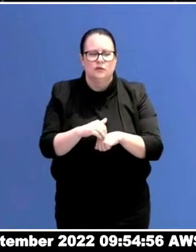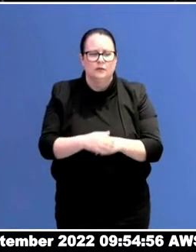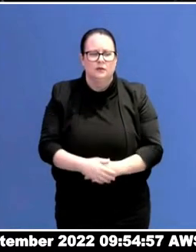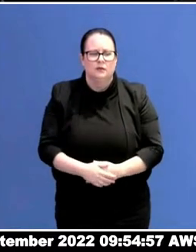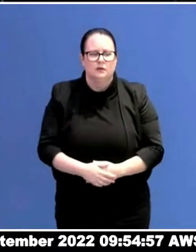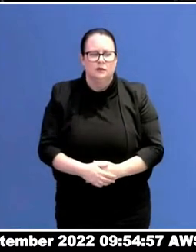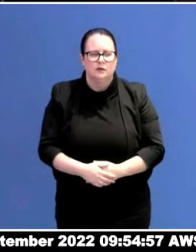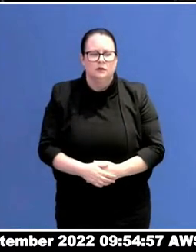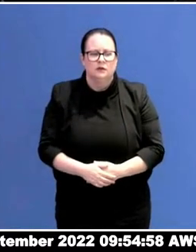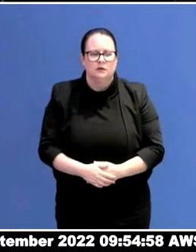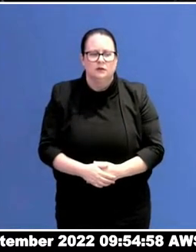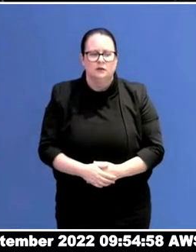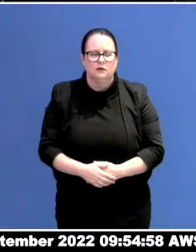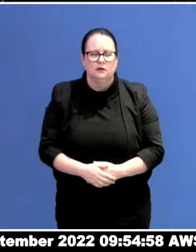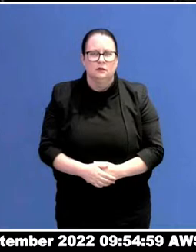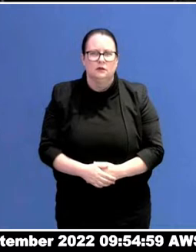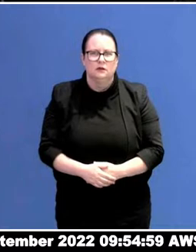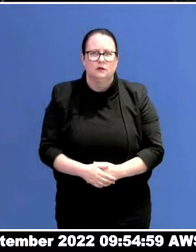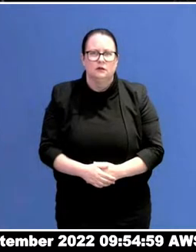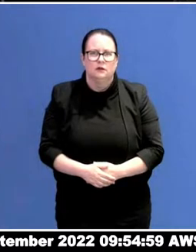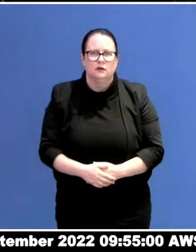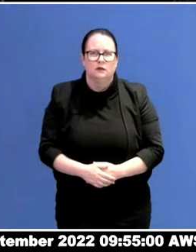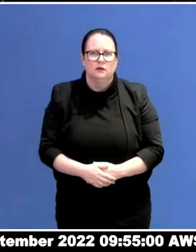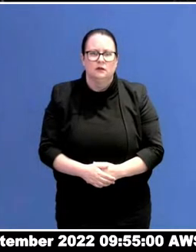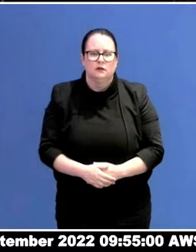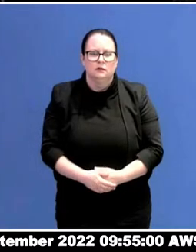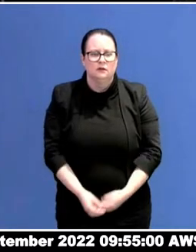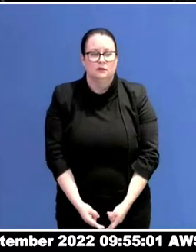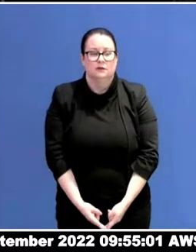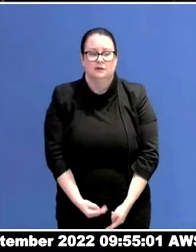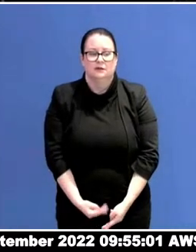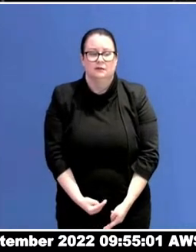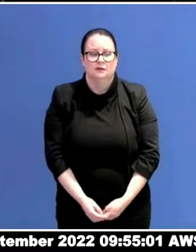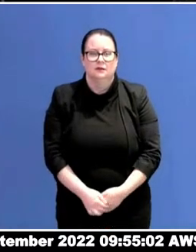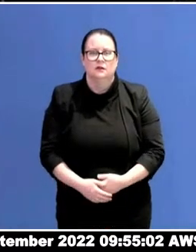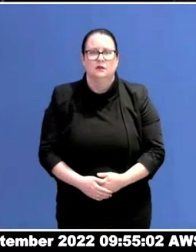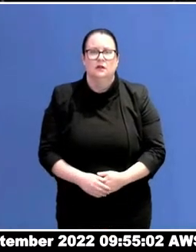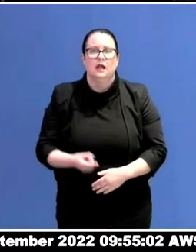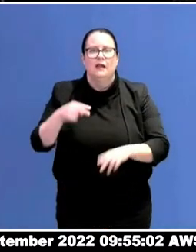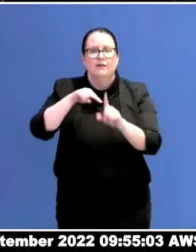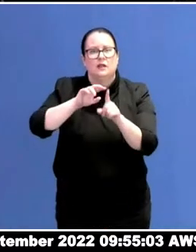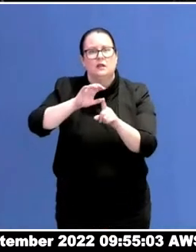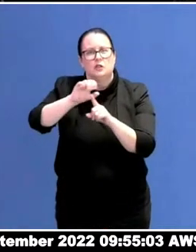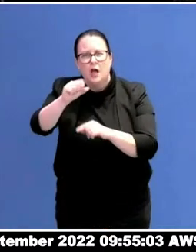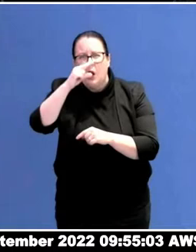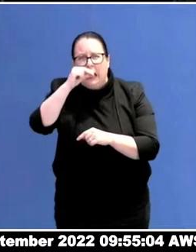Yes. MR GRIFFIN: He had been diagnosed when he was very young, hadn't he? That is correct.